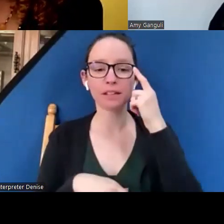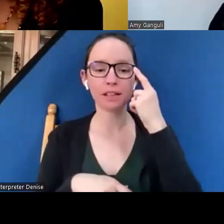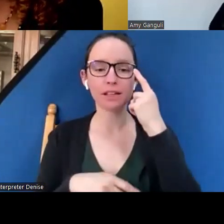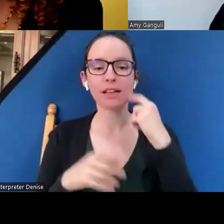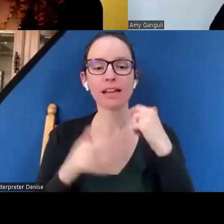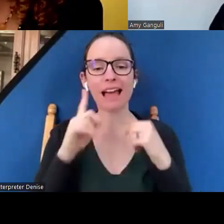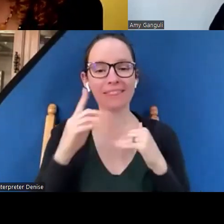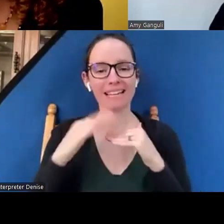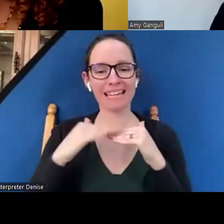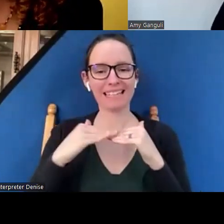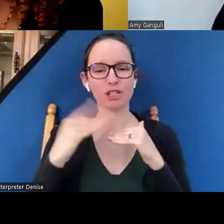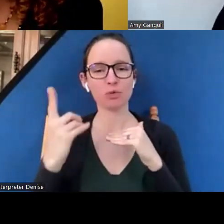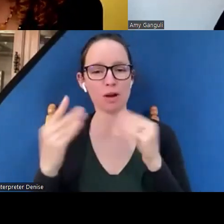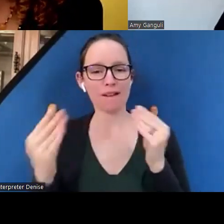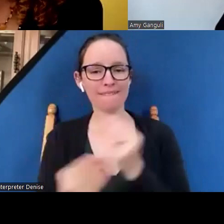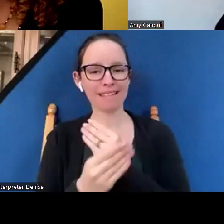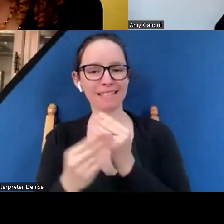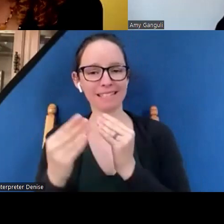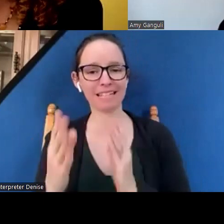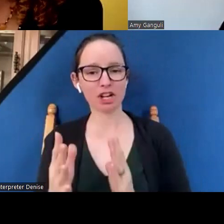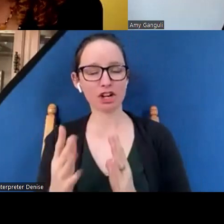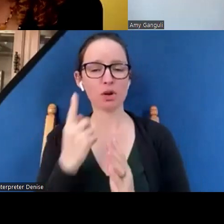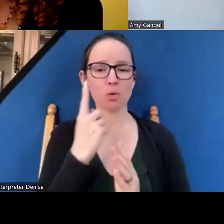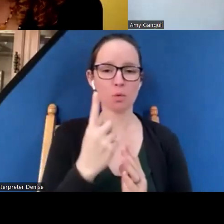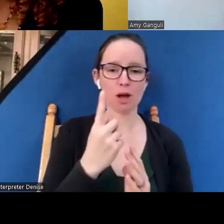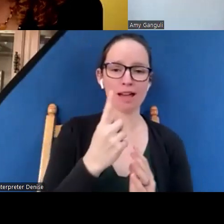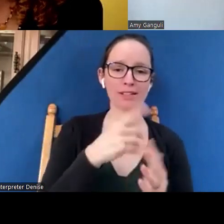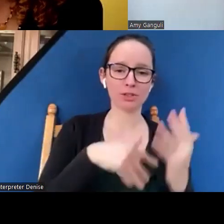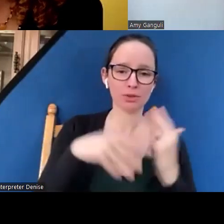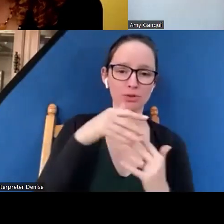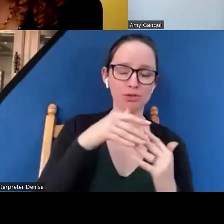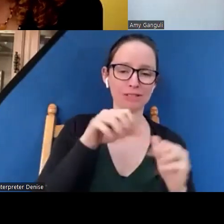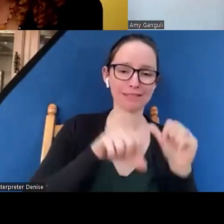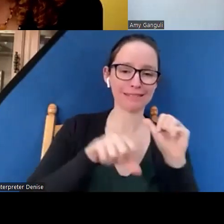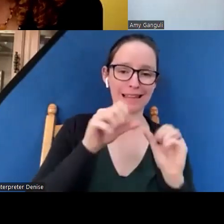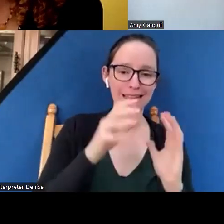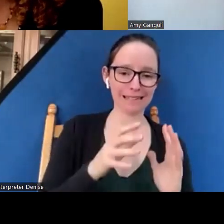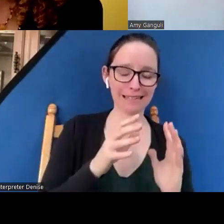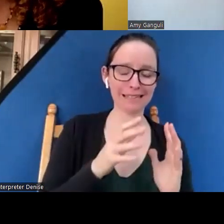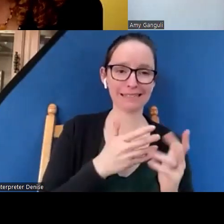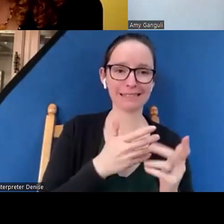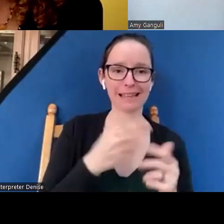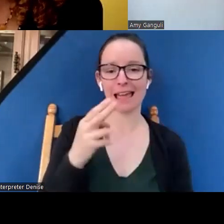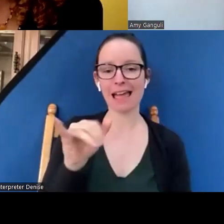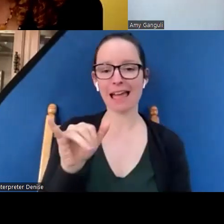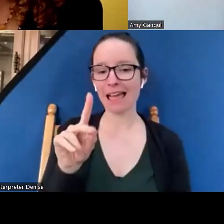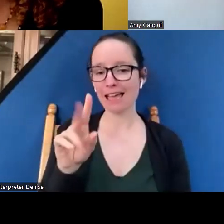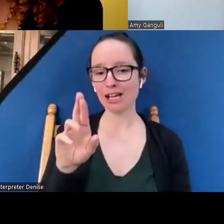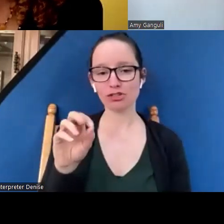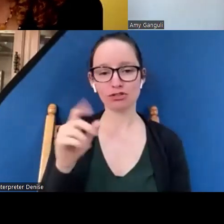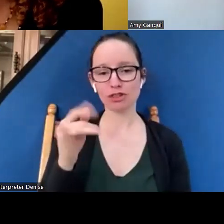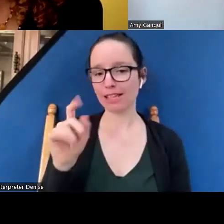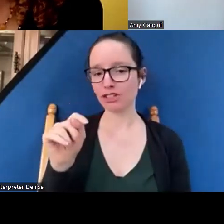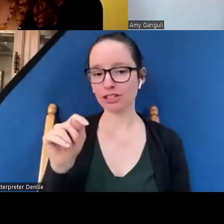social scientist each hydrologist, hydrologist ratio, you know, try to keep it balanced because when you are